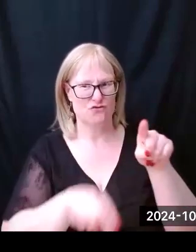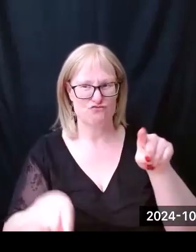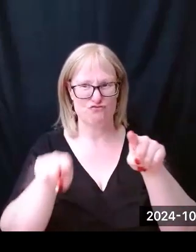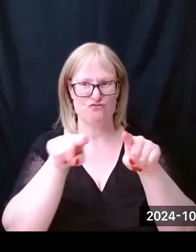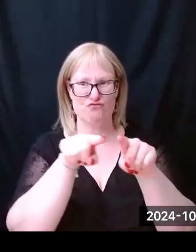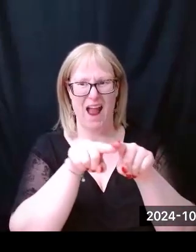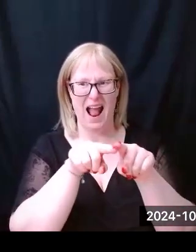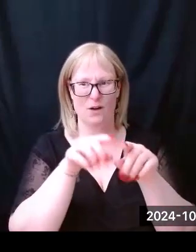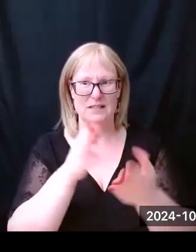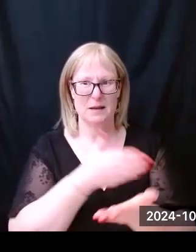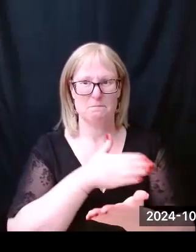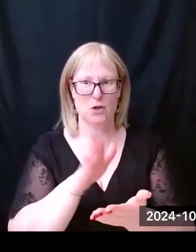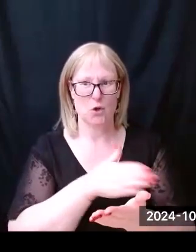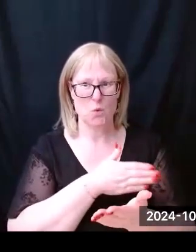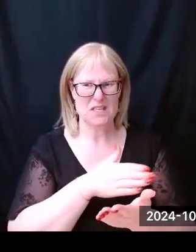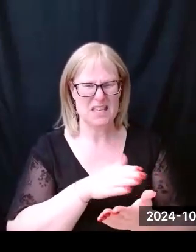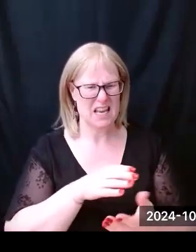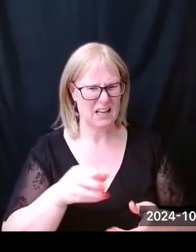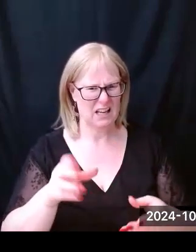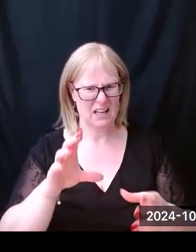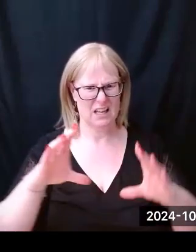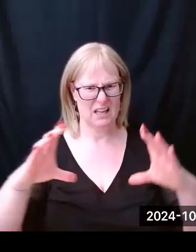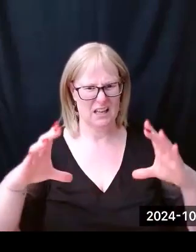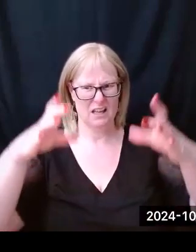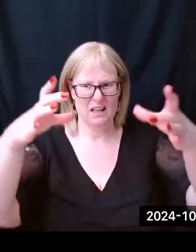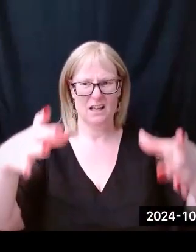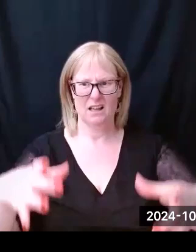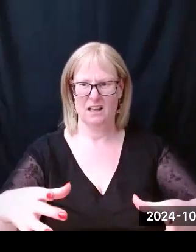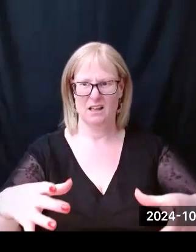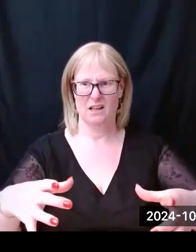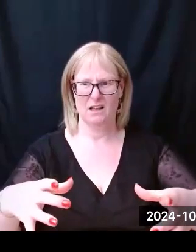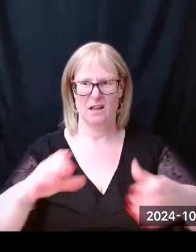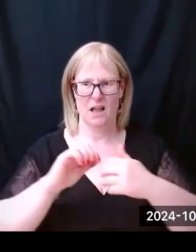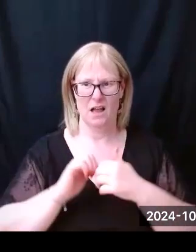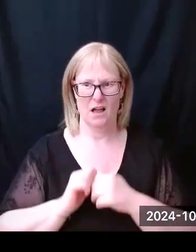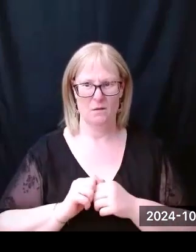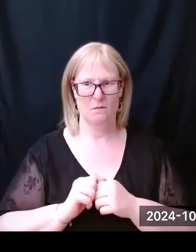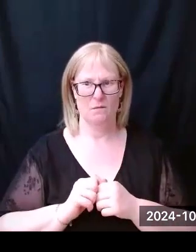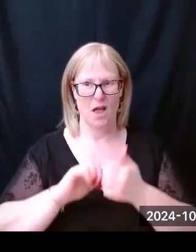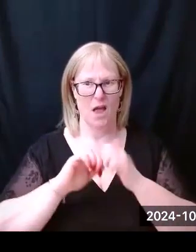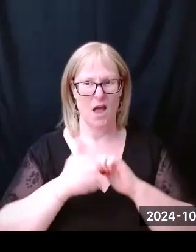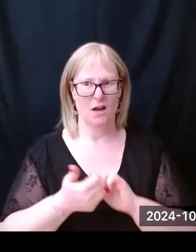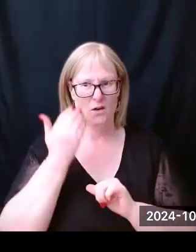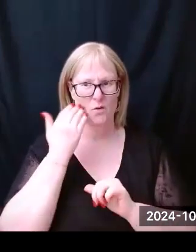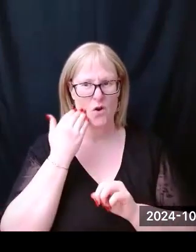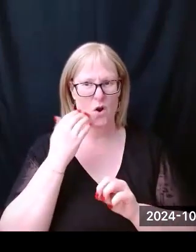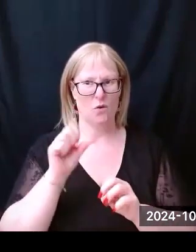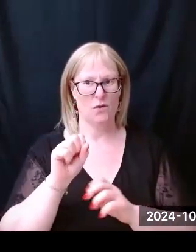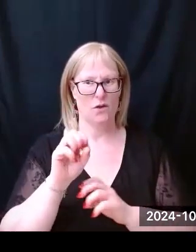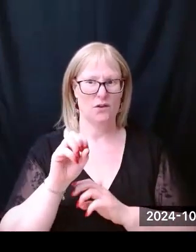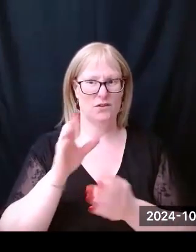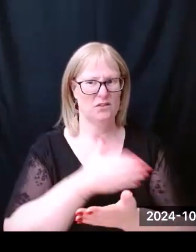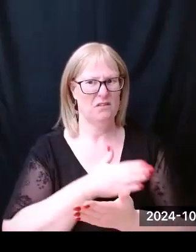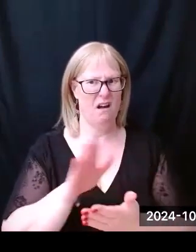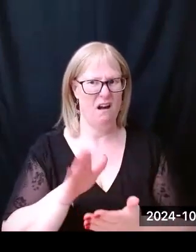And you're like, oh, a record. And then they ask the novel question of like, but how do you know what song it is? And they're like, honey, let me teach you how you count the